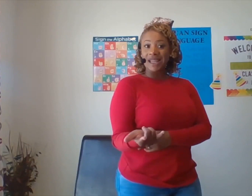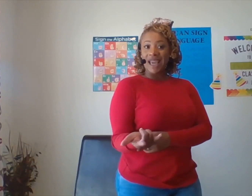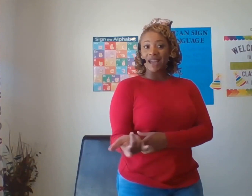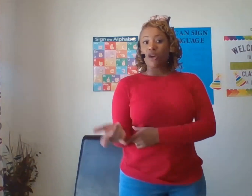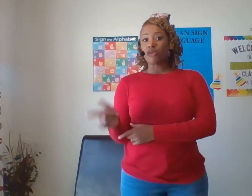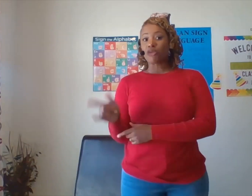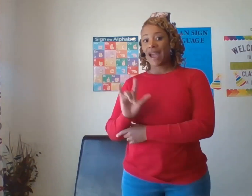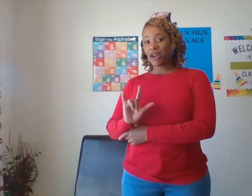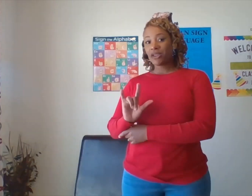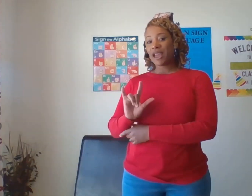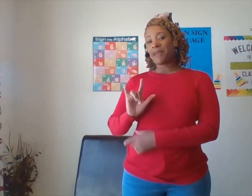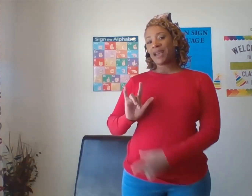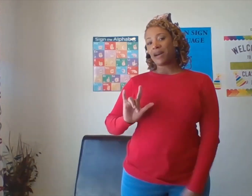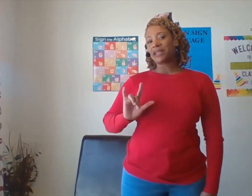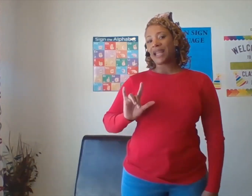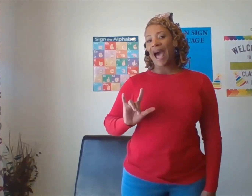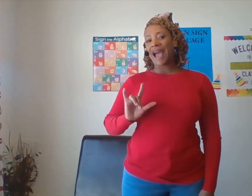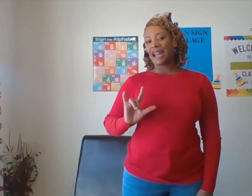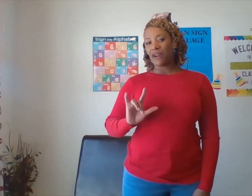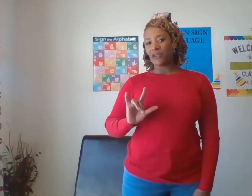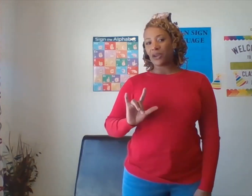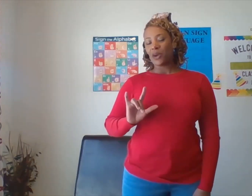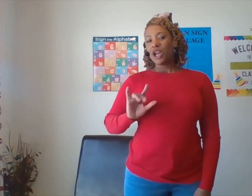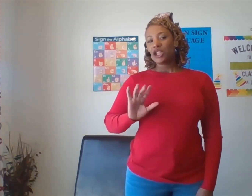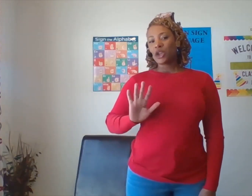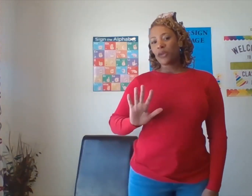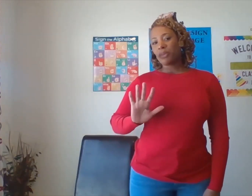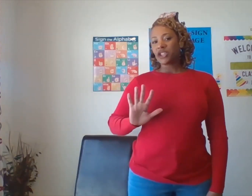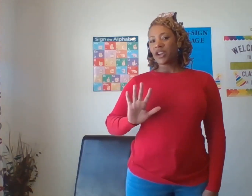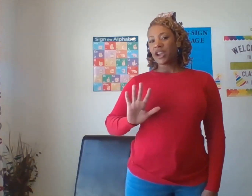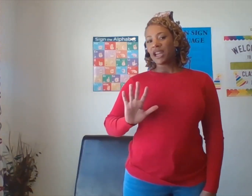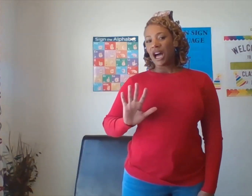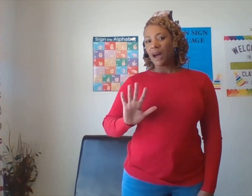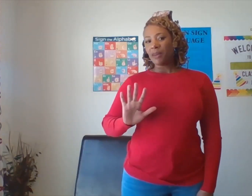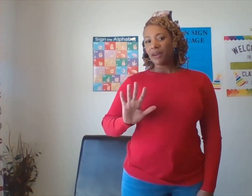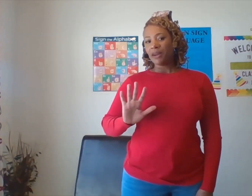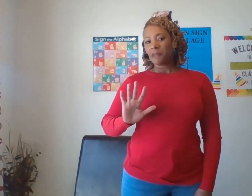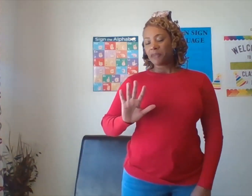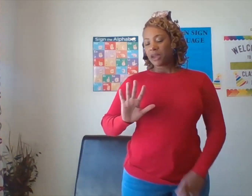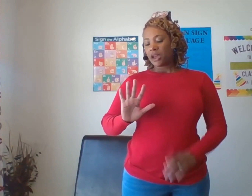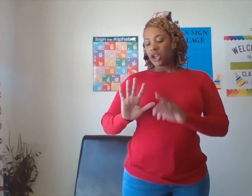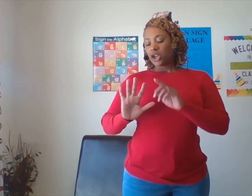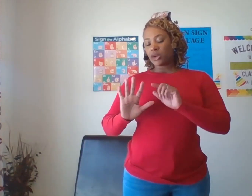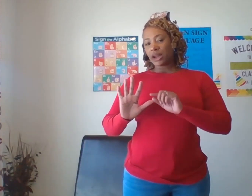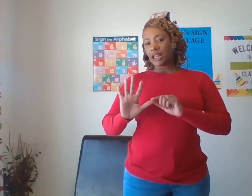hands around it becomes I love you so if you place your hand up you're going to